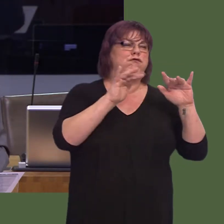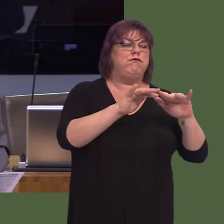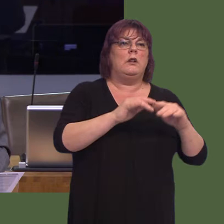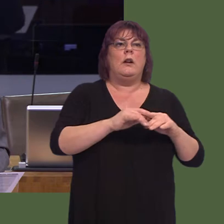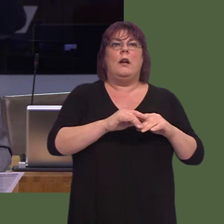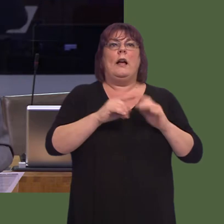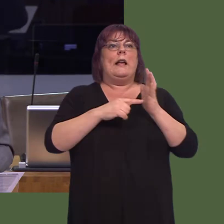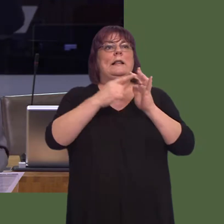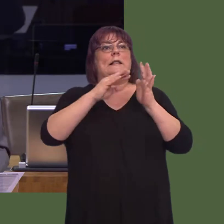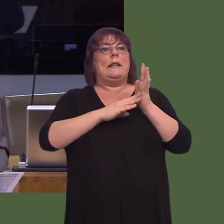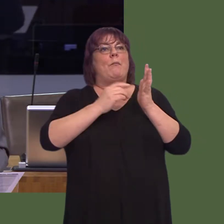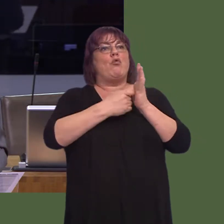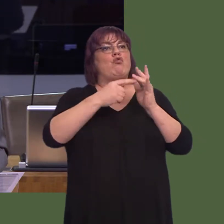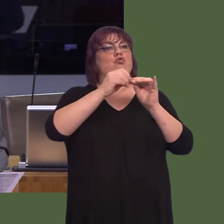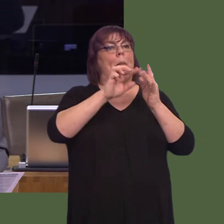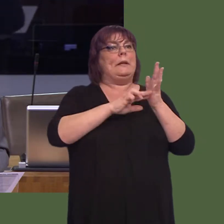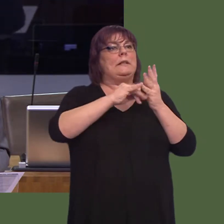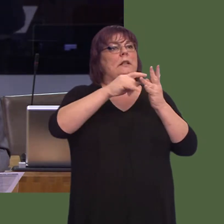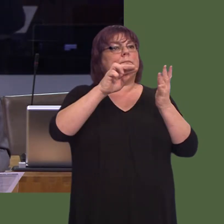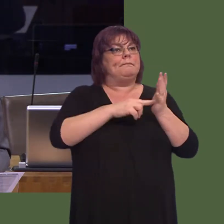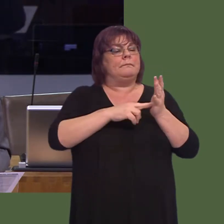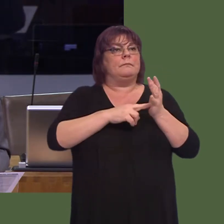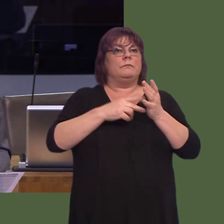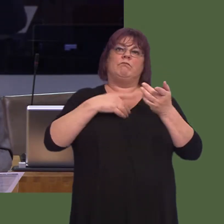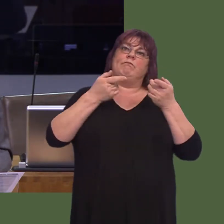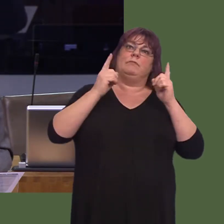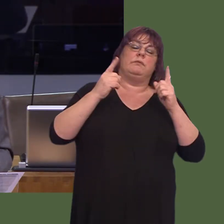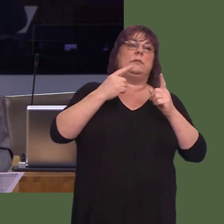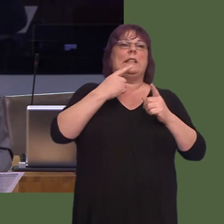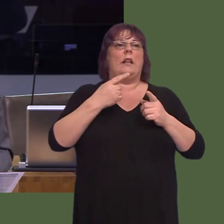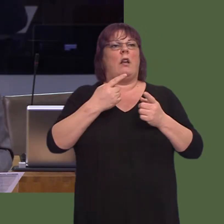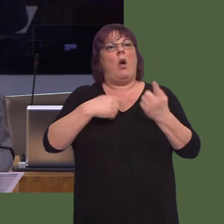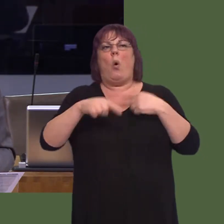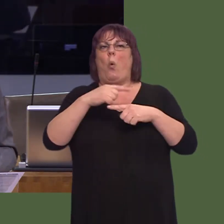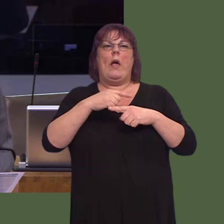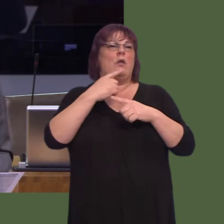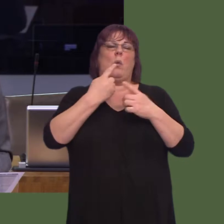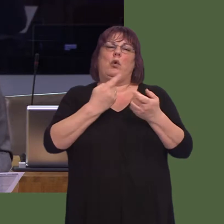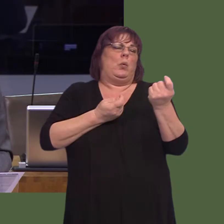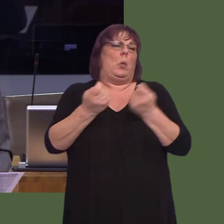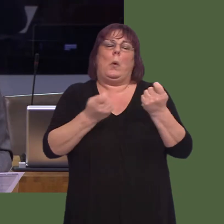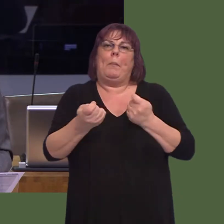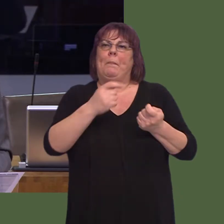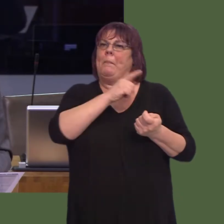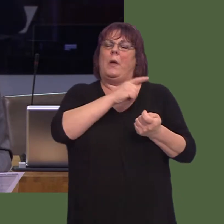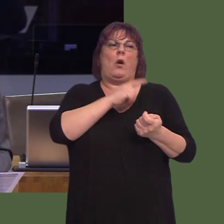Dr Tim Rogerson, a consultant in emergency medicine at the Royal Gwent Hospital has said about the picture across Wales, 'We're on our knees as far as emergency care